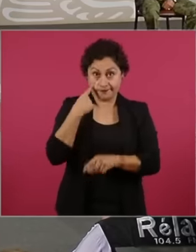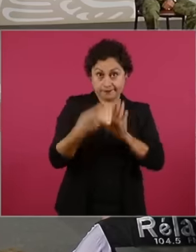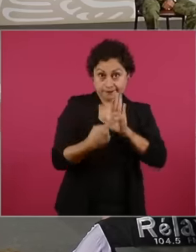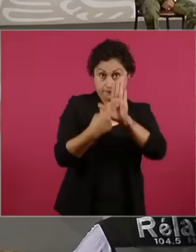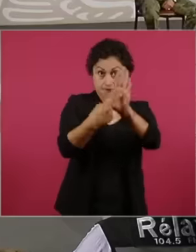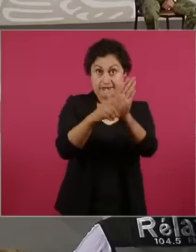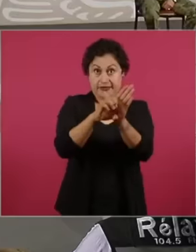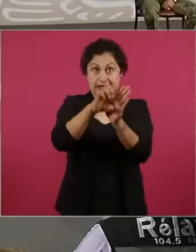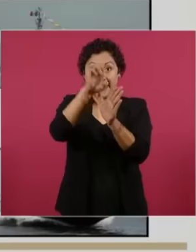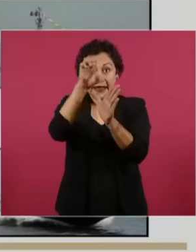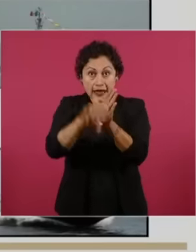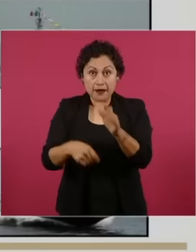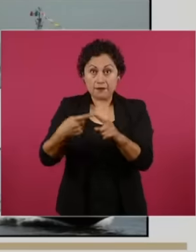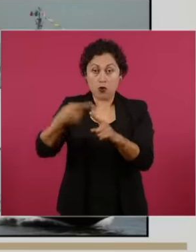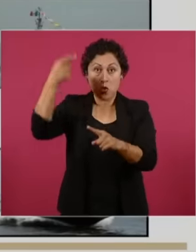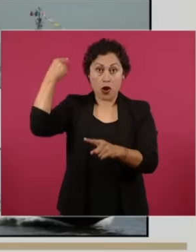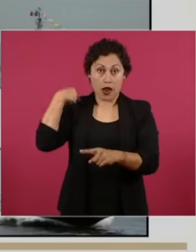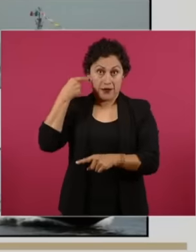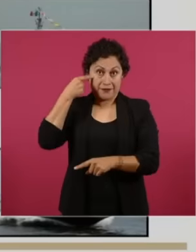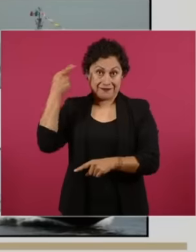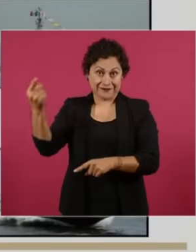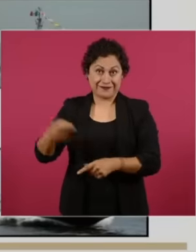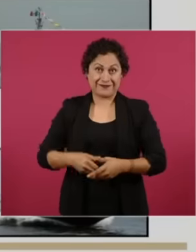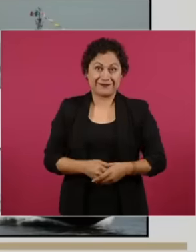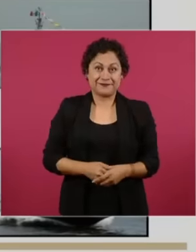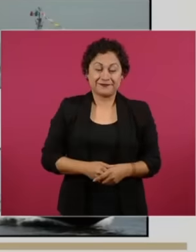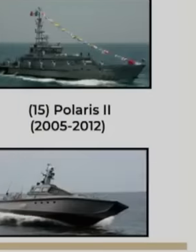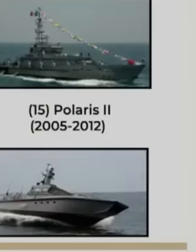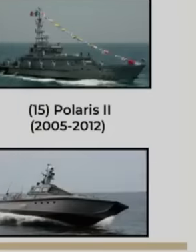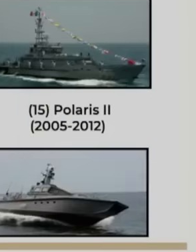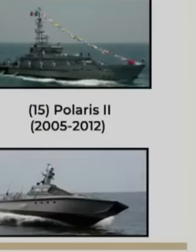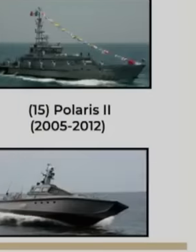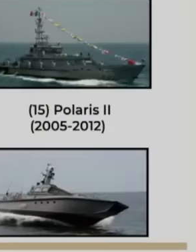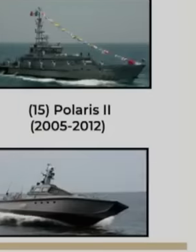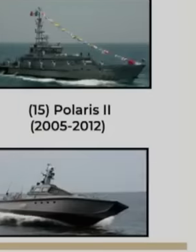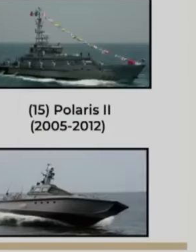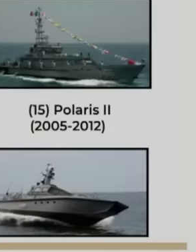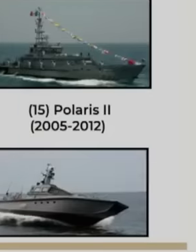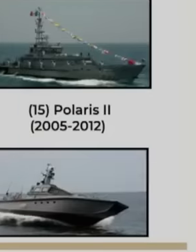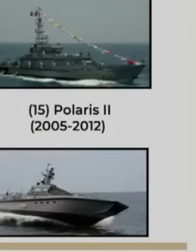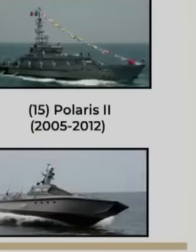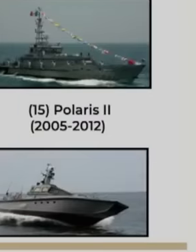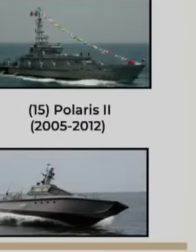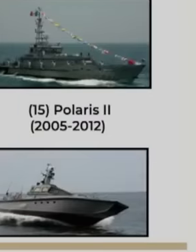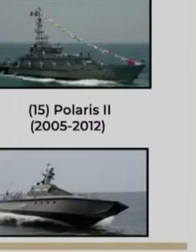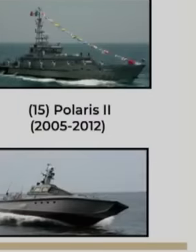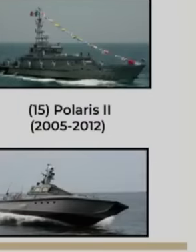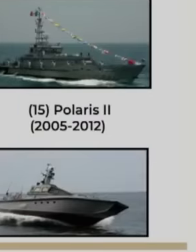built in the Navy. The first ones at the top are the oceanic patrols which operate for